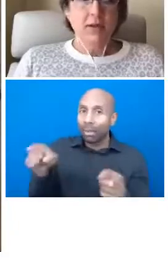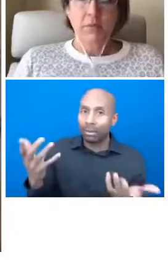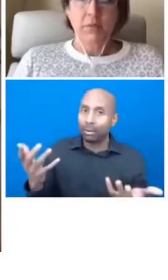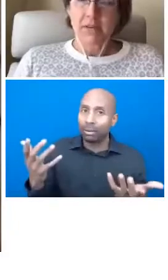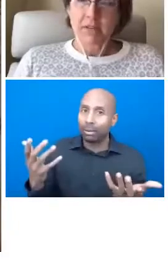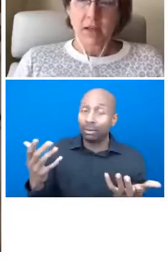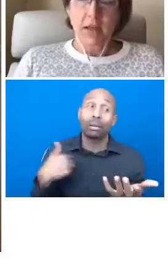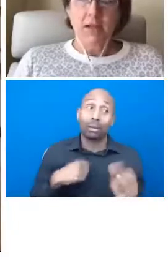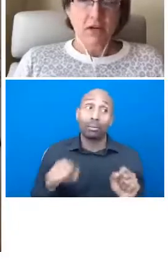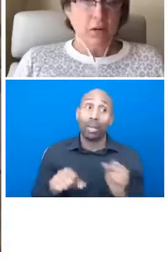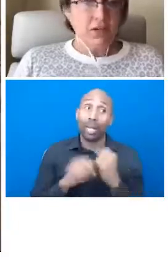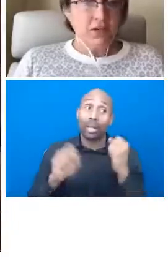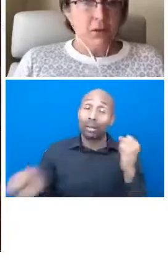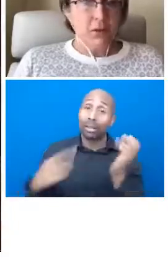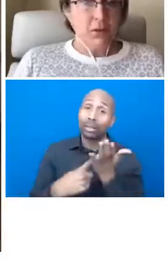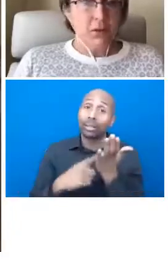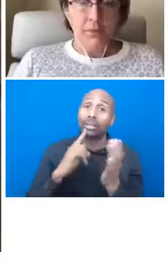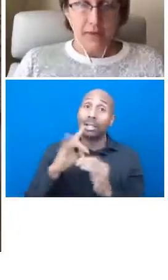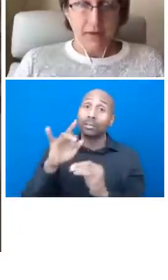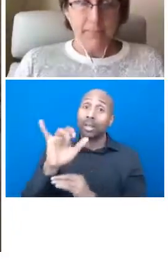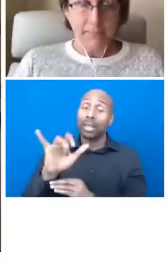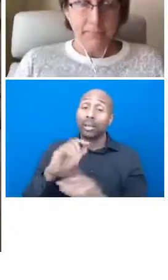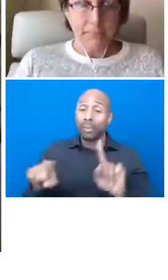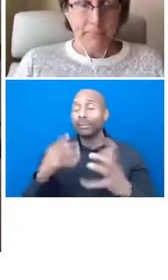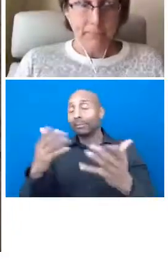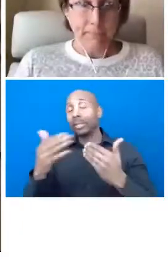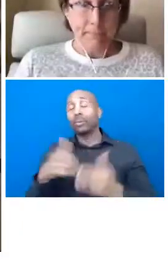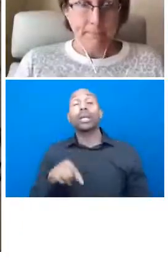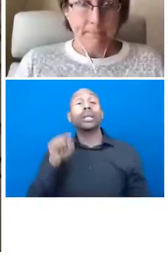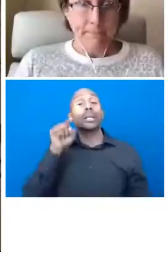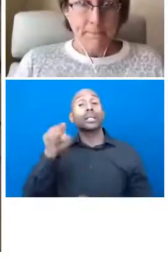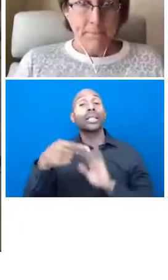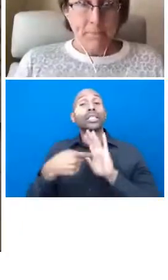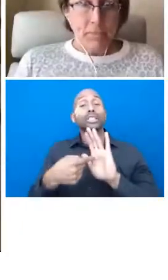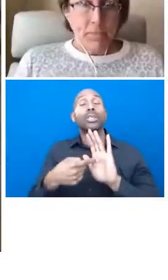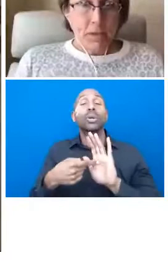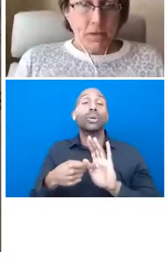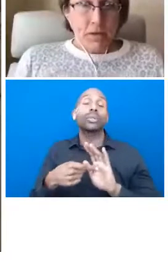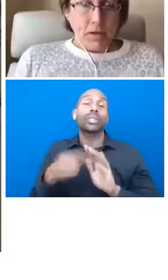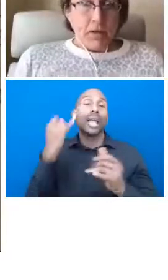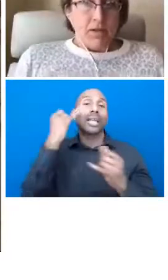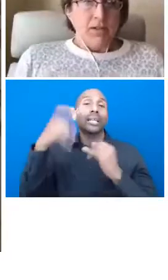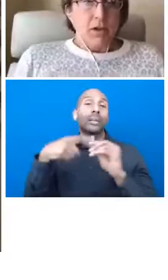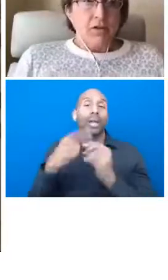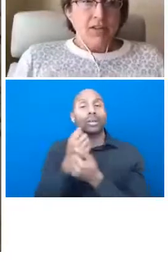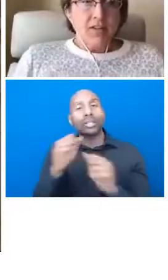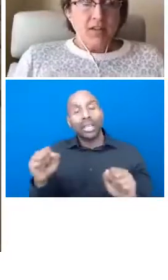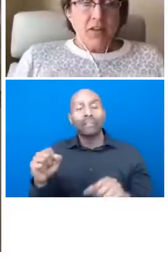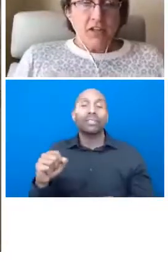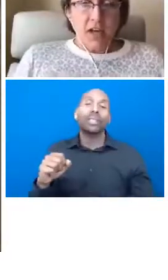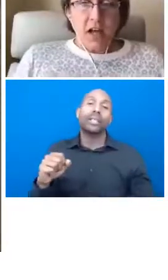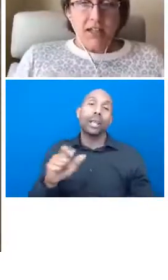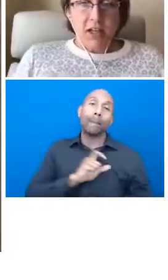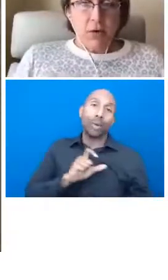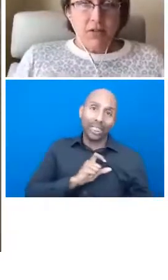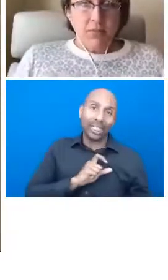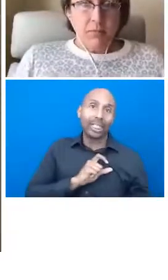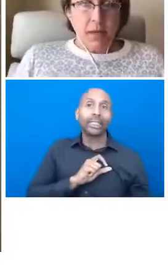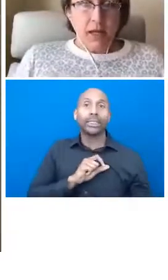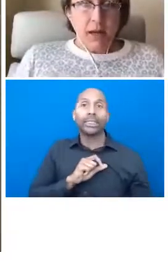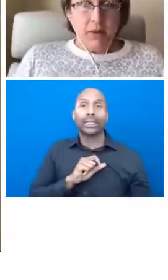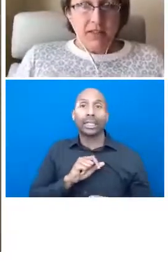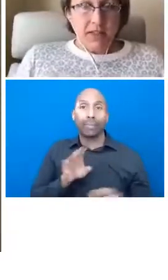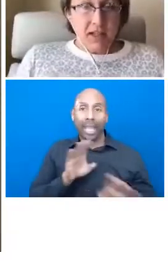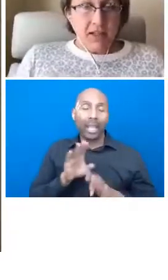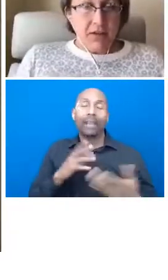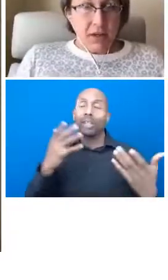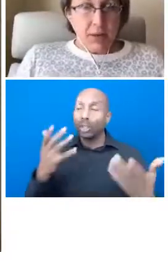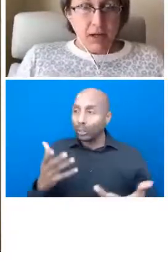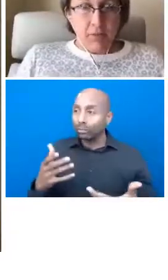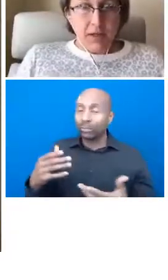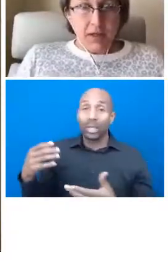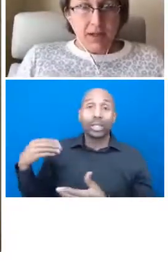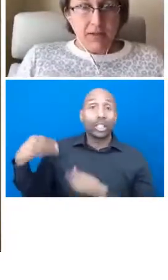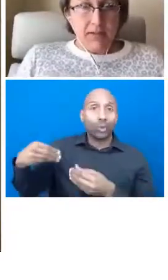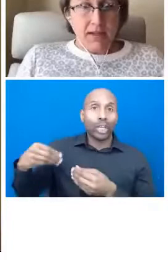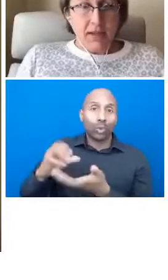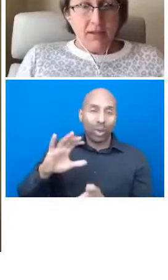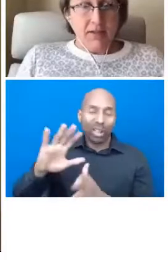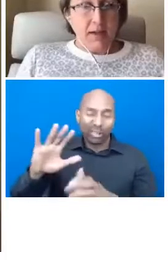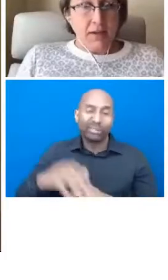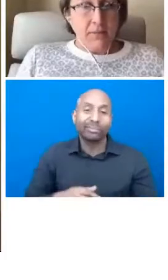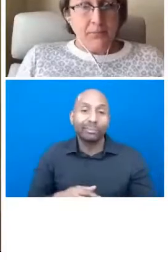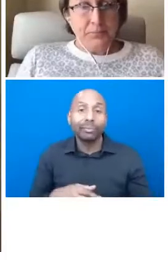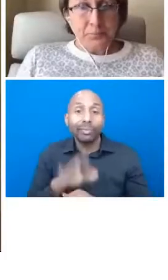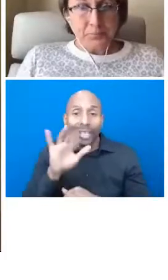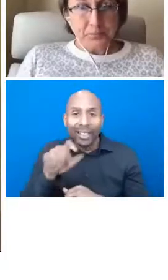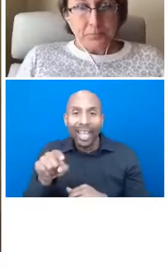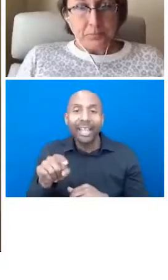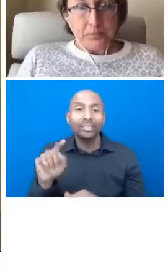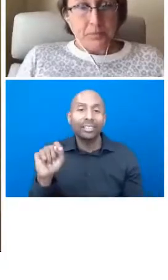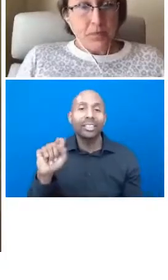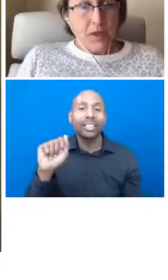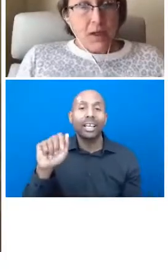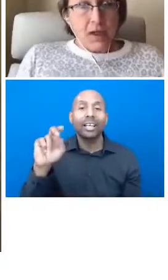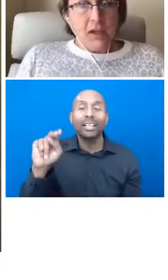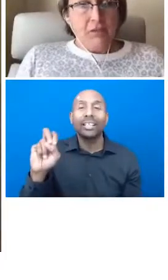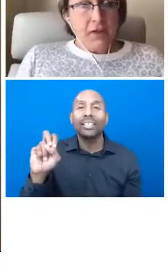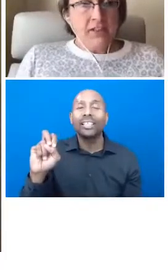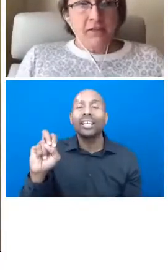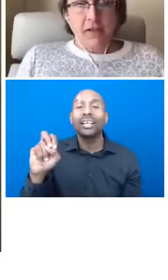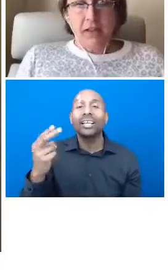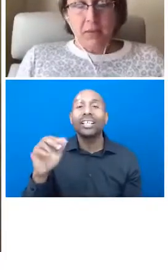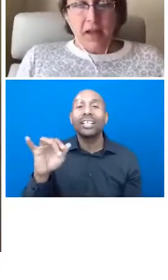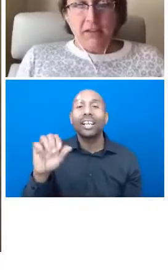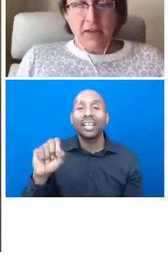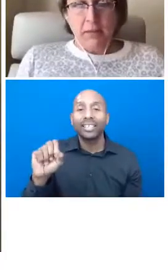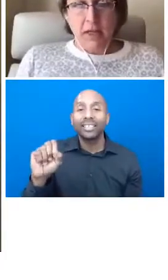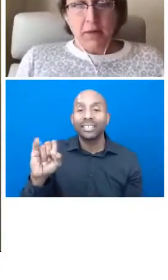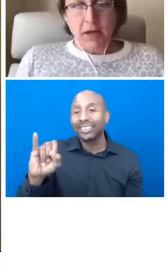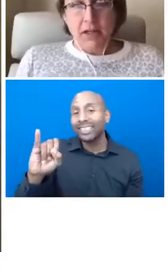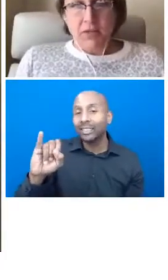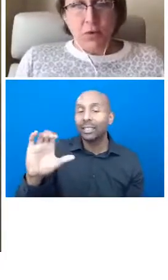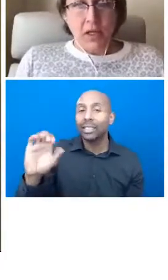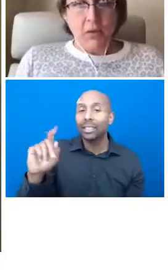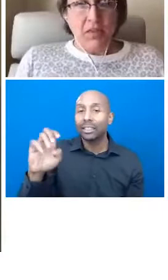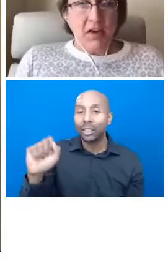Kim: It says at the bottom that effectively the black family in America is working without